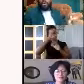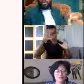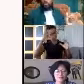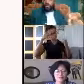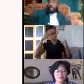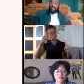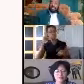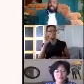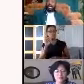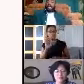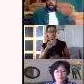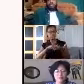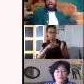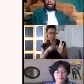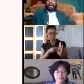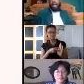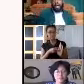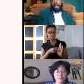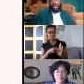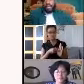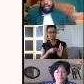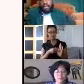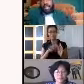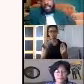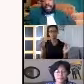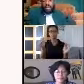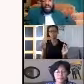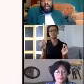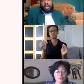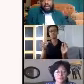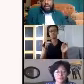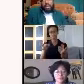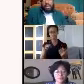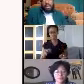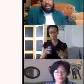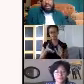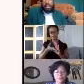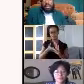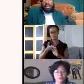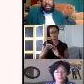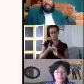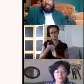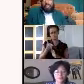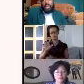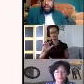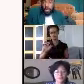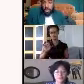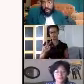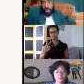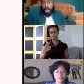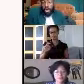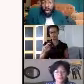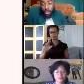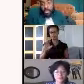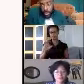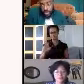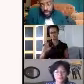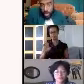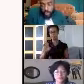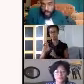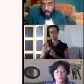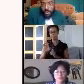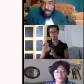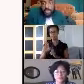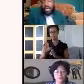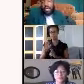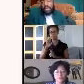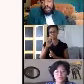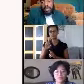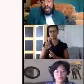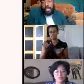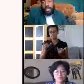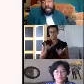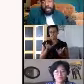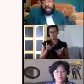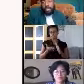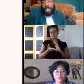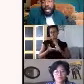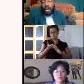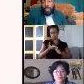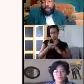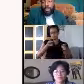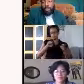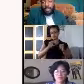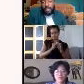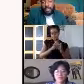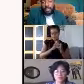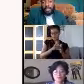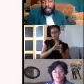governance as a key barrier, our current structure of governance as a key barrier to how we understand